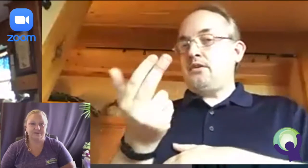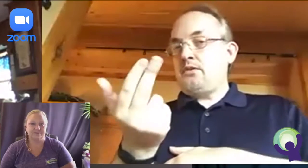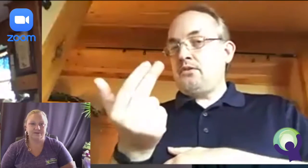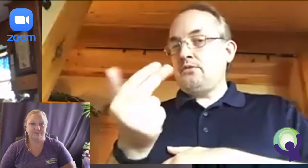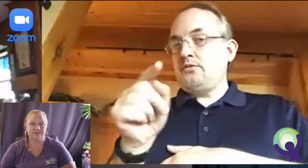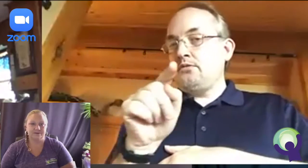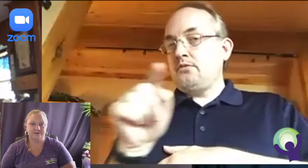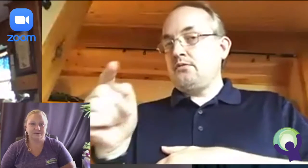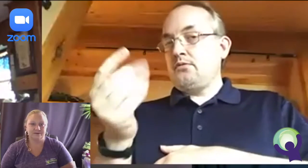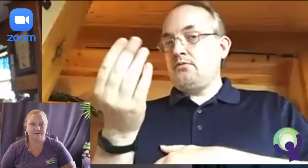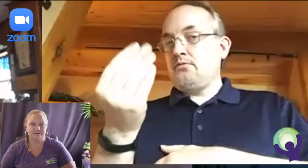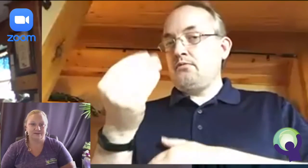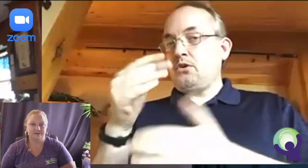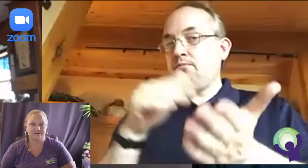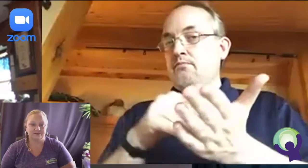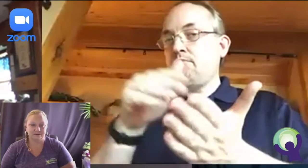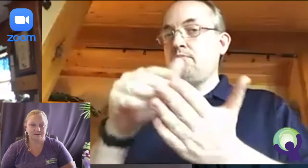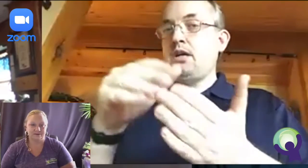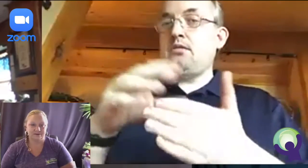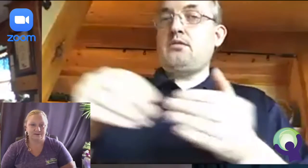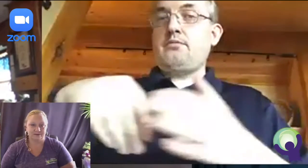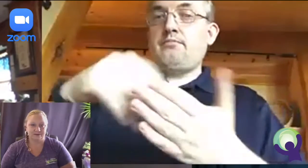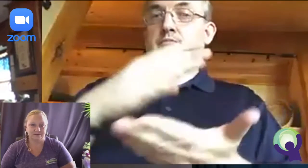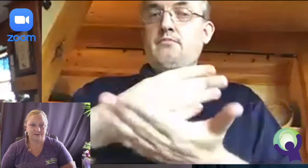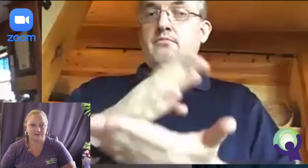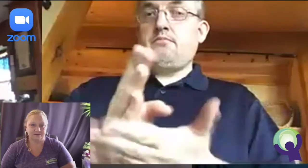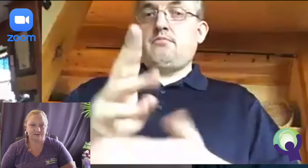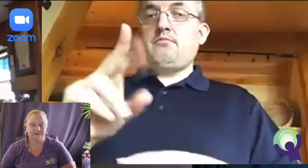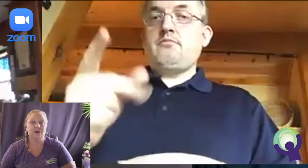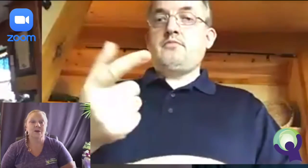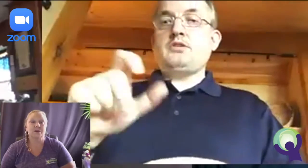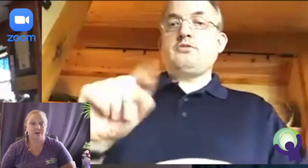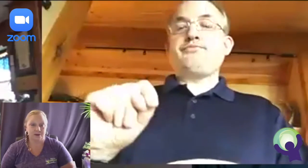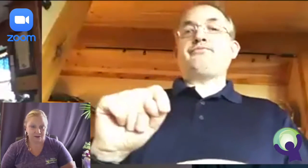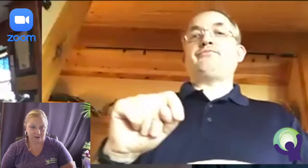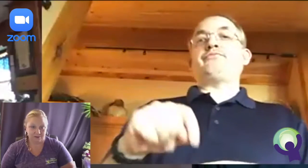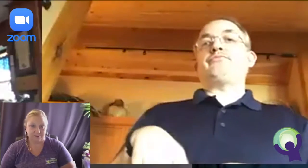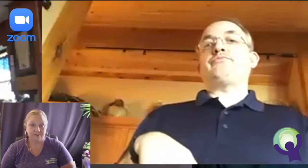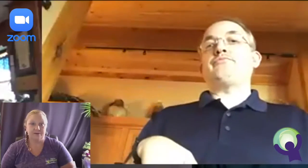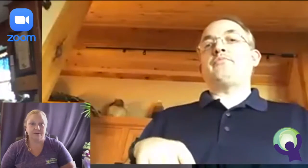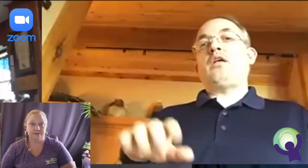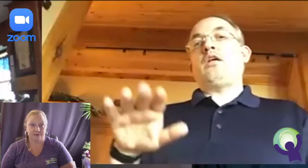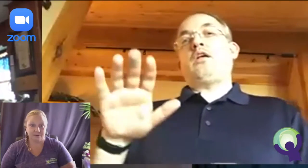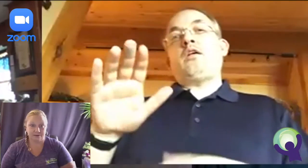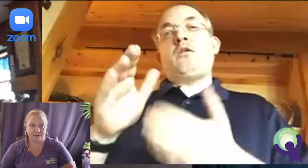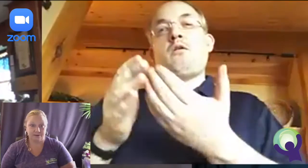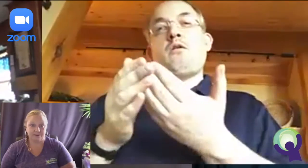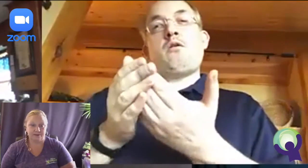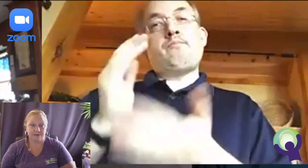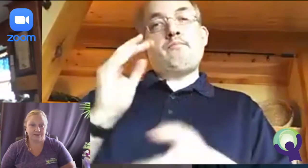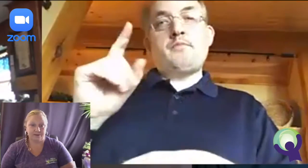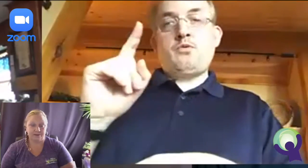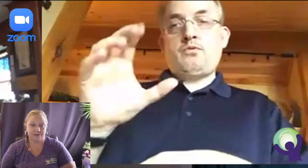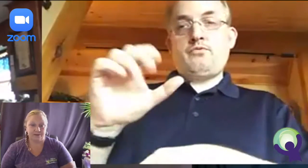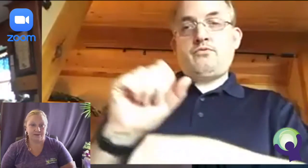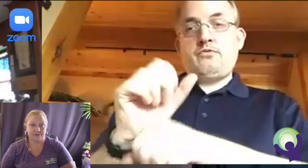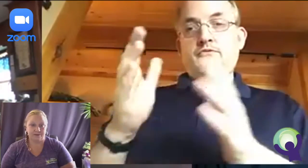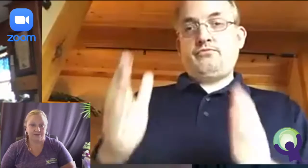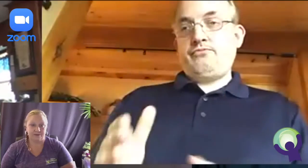not exactly.. but there are 13 to 14 million dollar budget that I have at my discretion to help